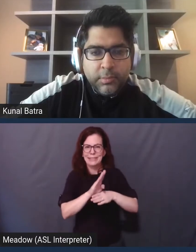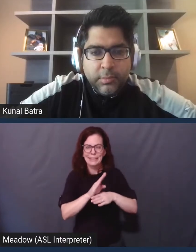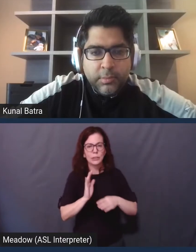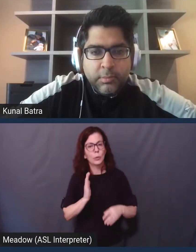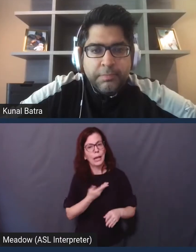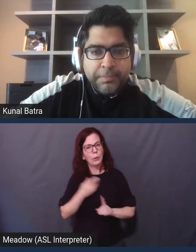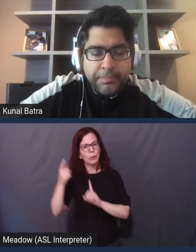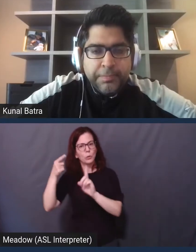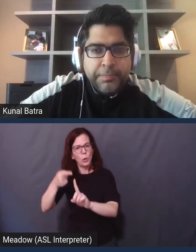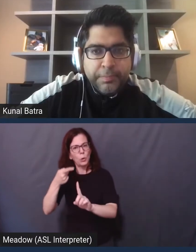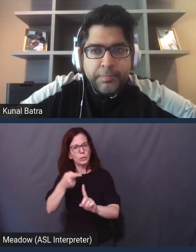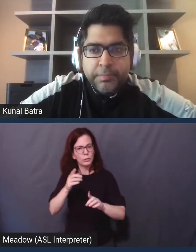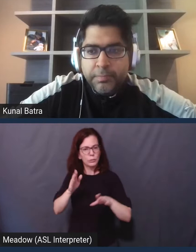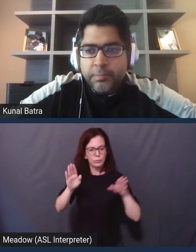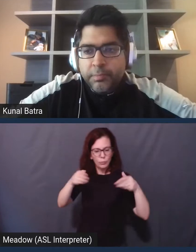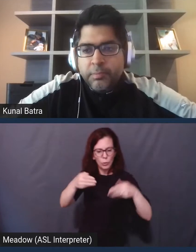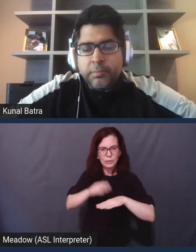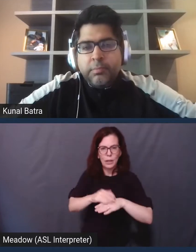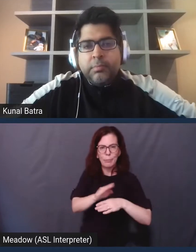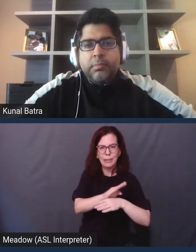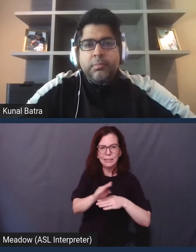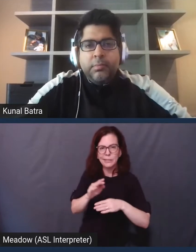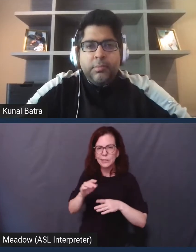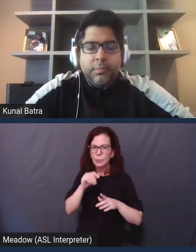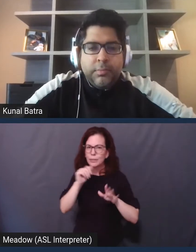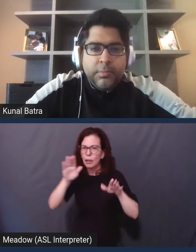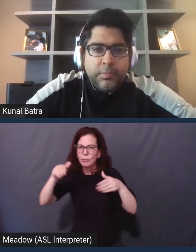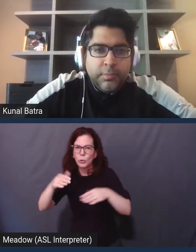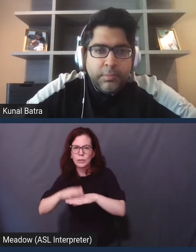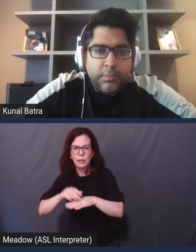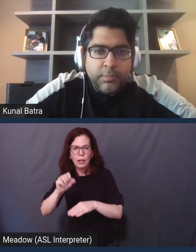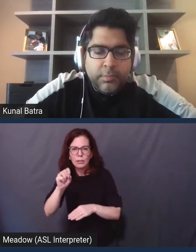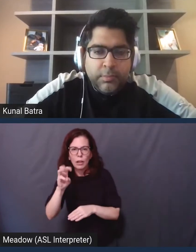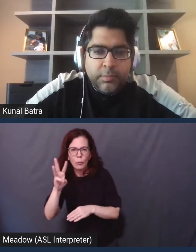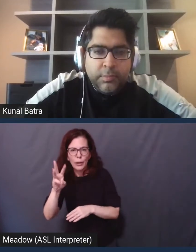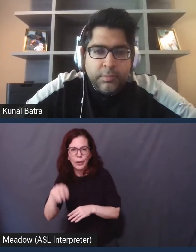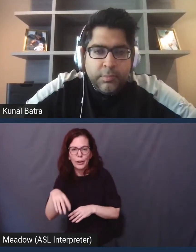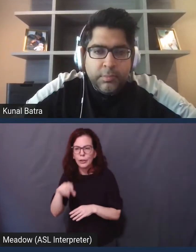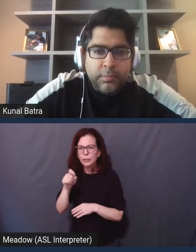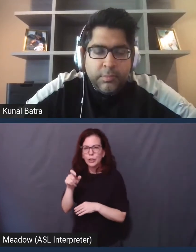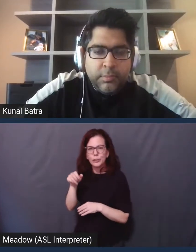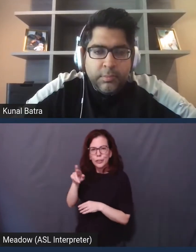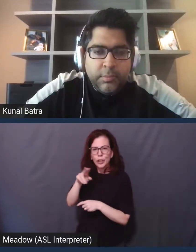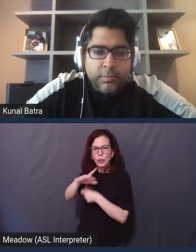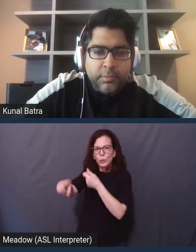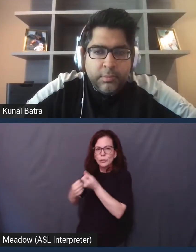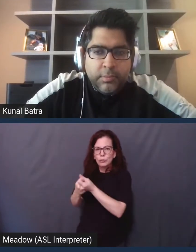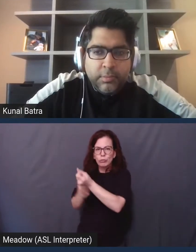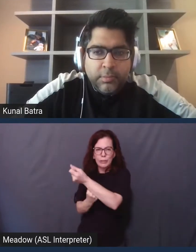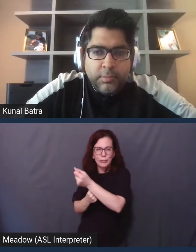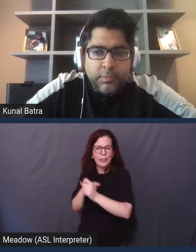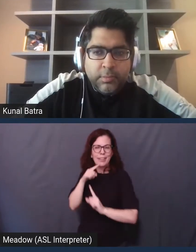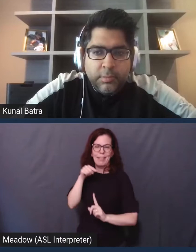and not on software or on servers or infrastructure. So that's really the beauty of it.